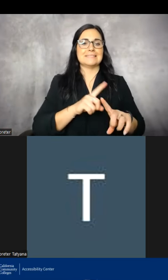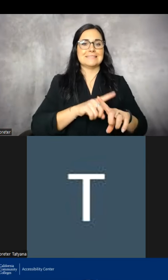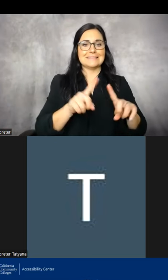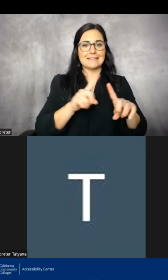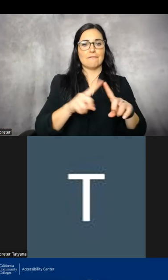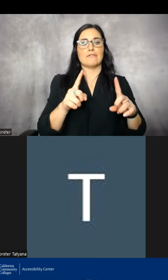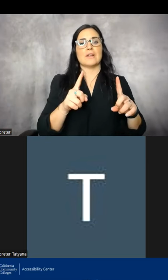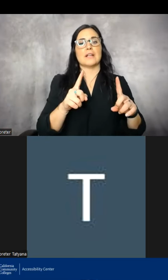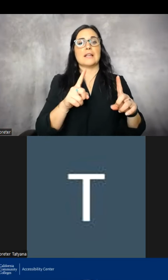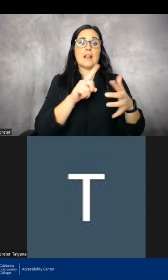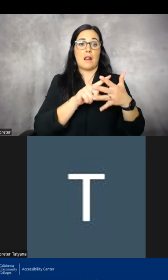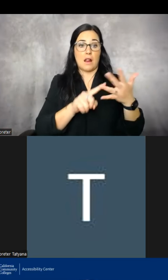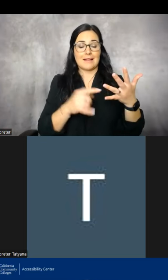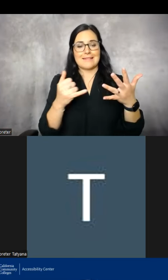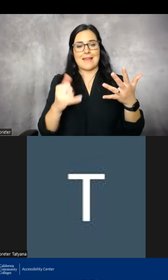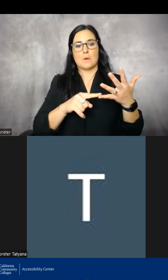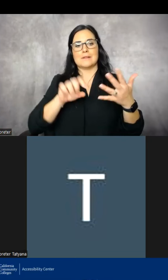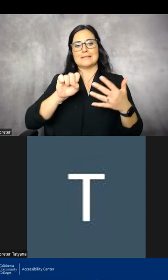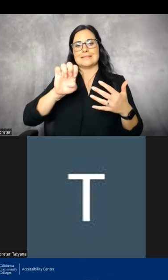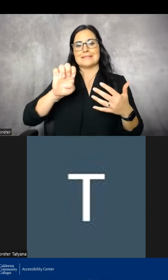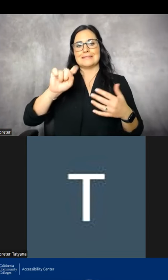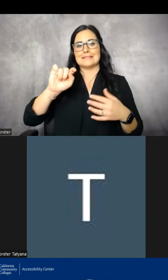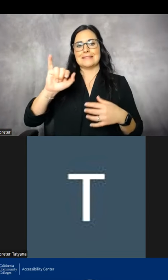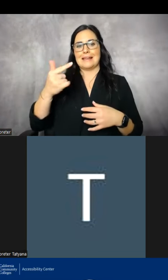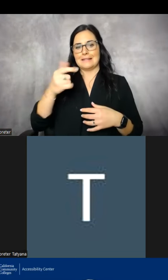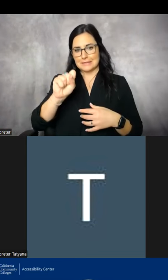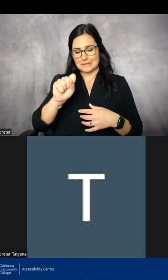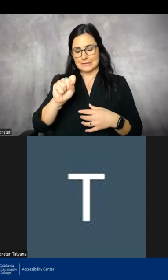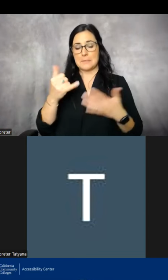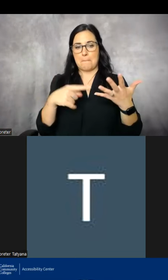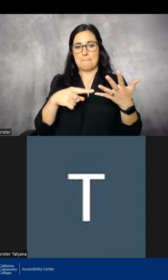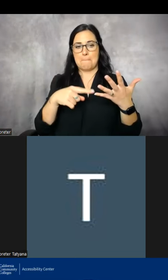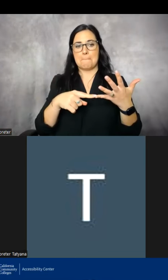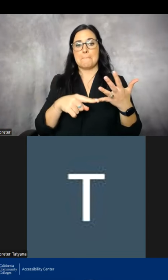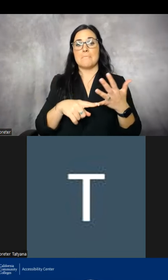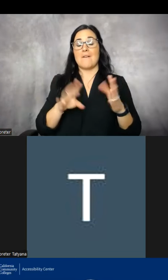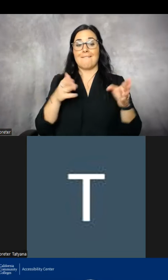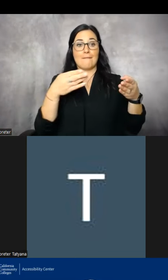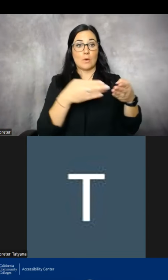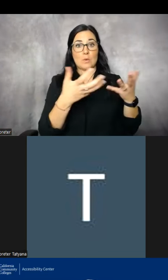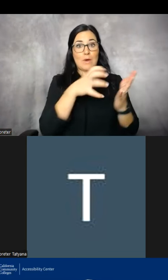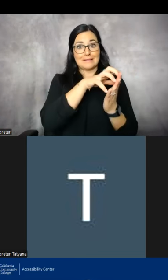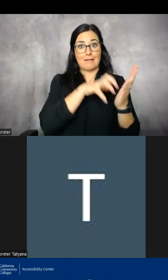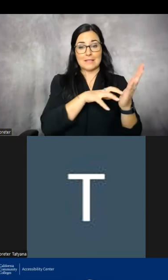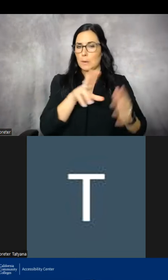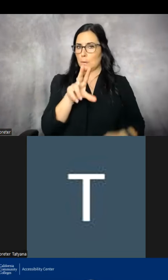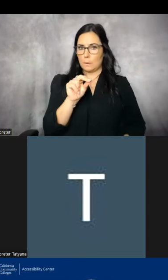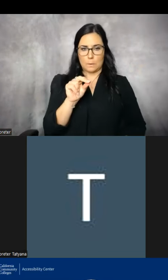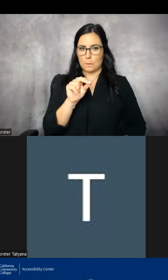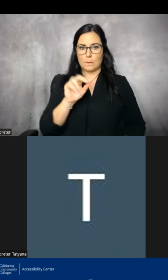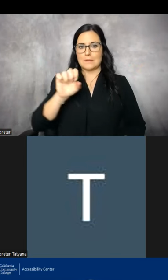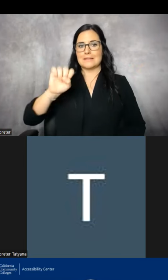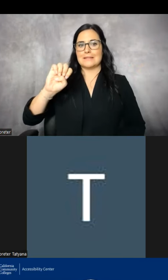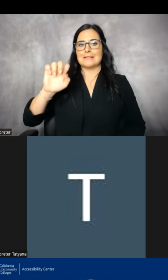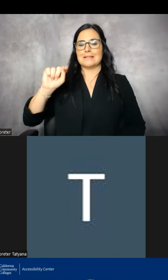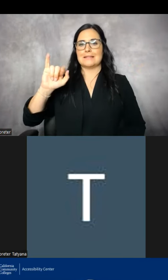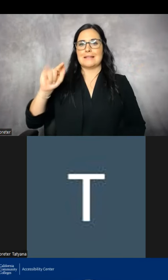Settings are lists about content or PDF, but what are the part